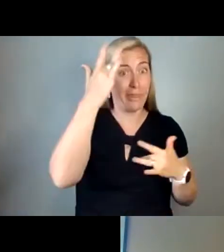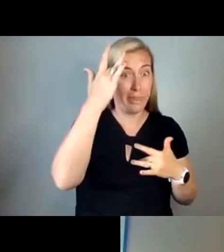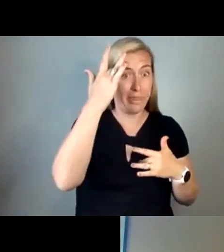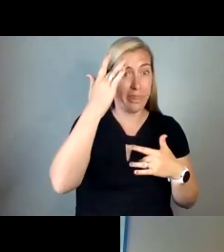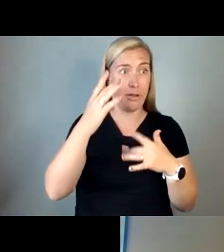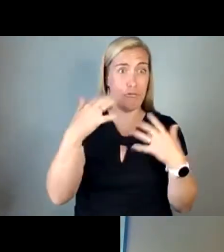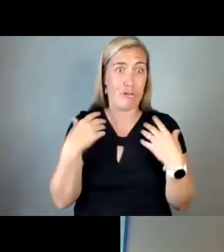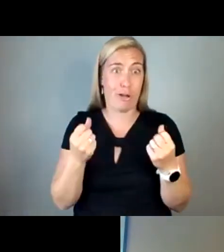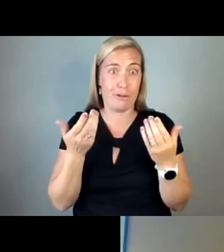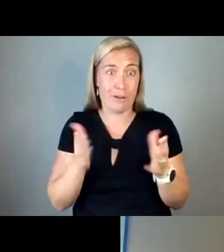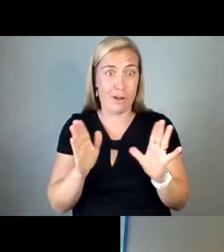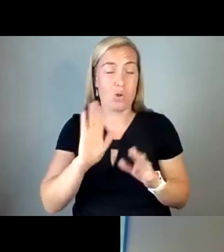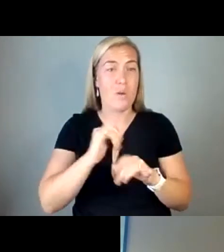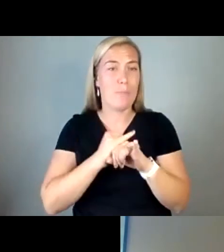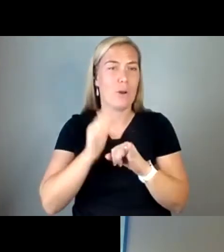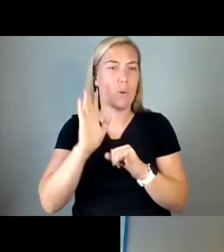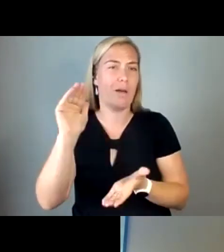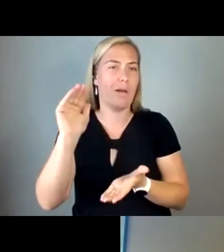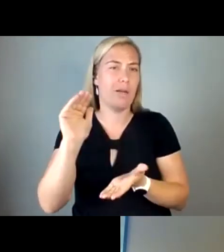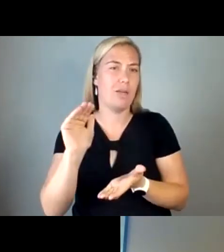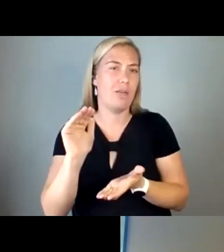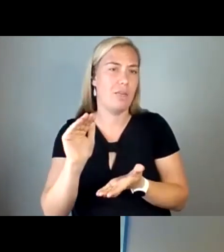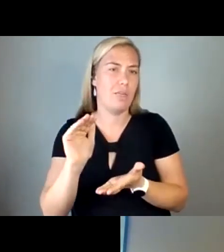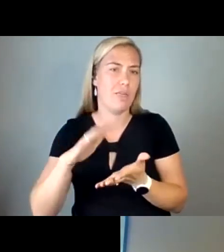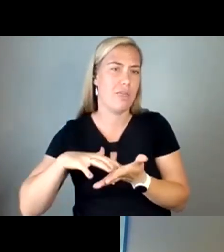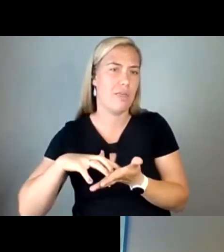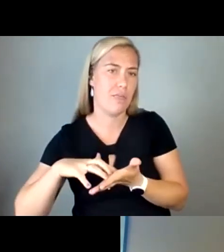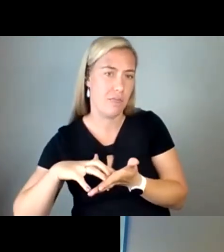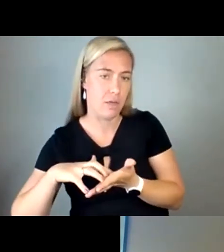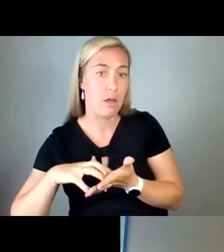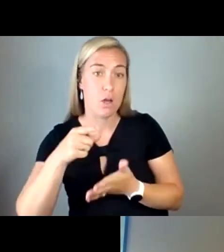So you will become at risk of becoming infected again, usually within six months or so